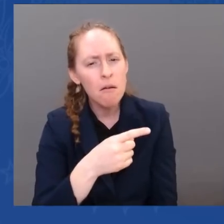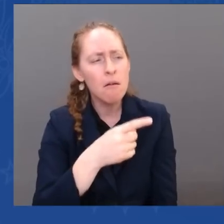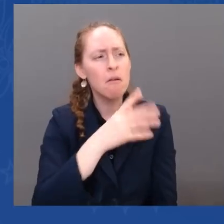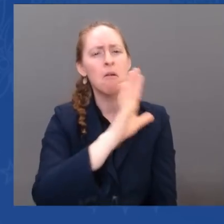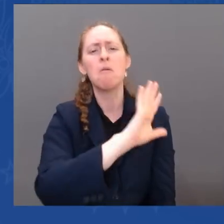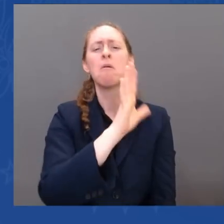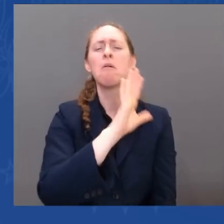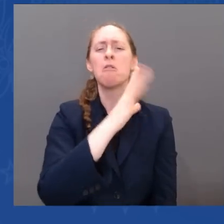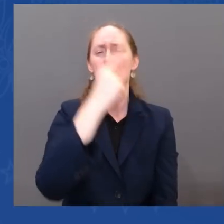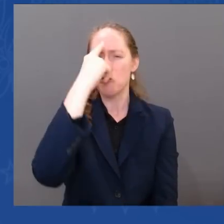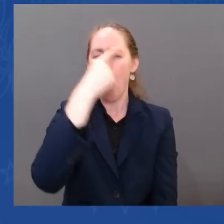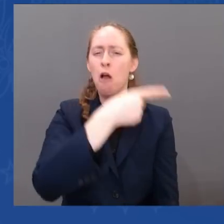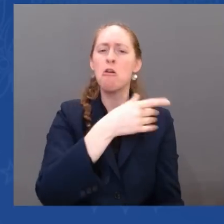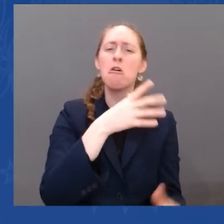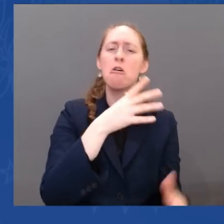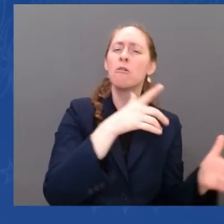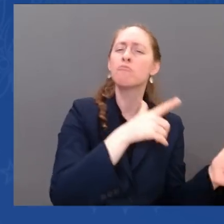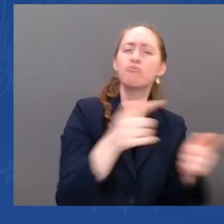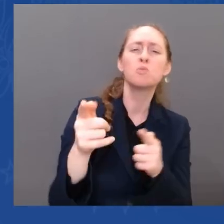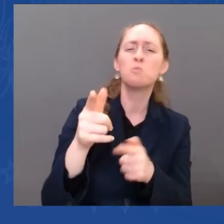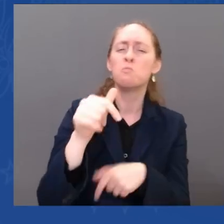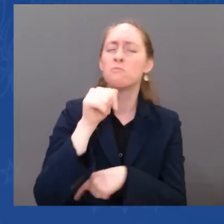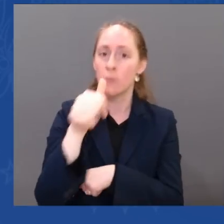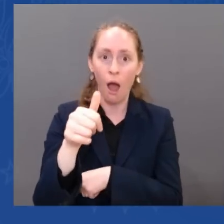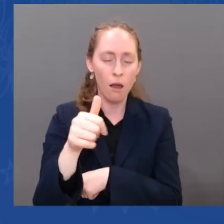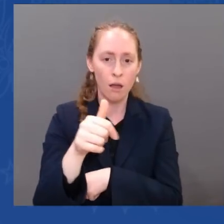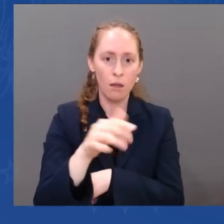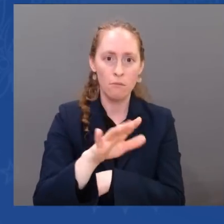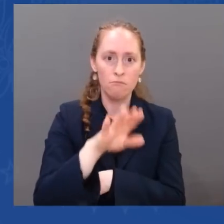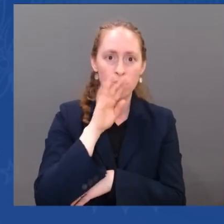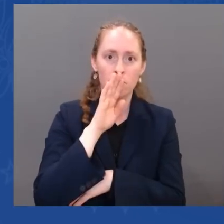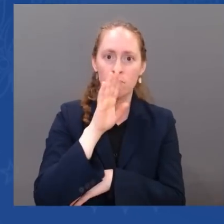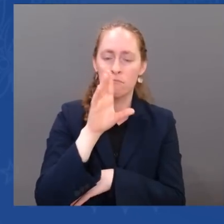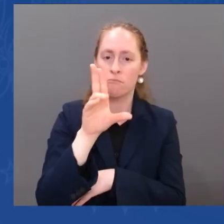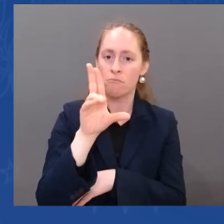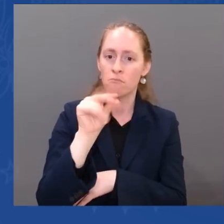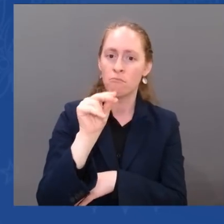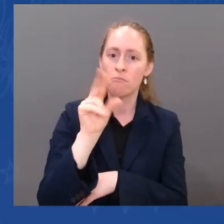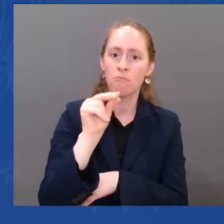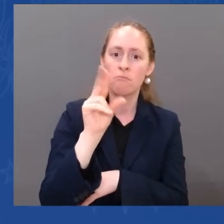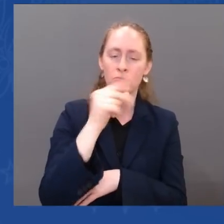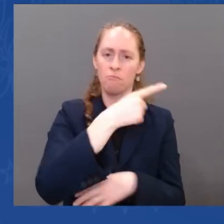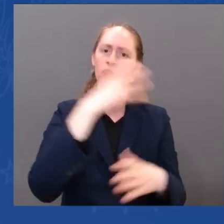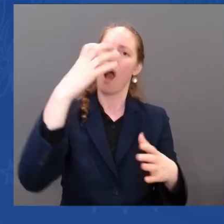As you know, Mr. President, we supported Ukraine from the very beginning with humanitarian aid but also with military assistance.